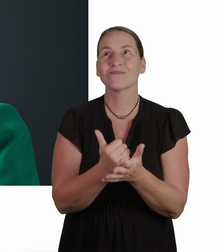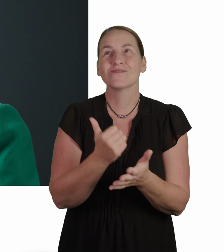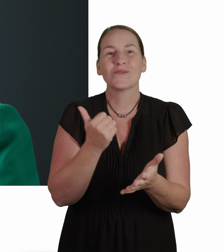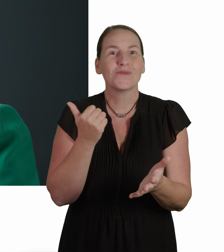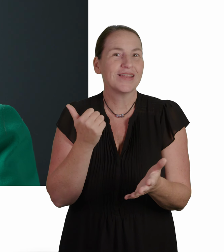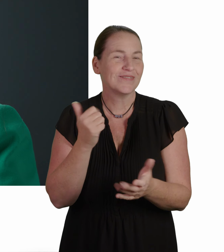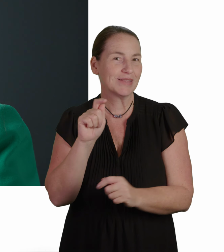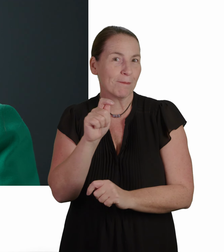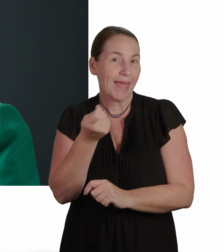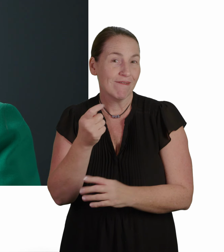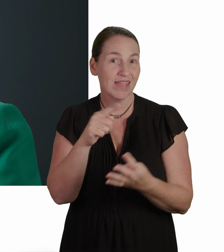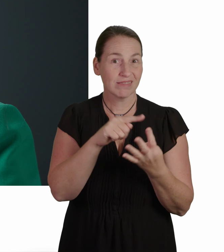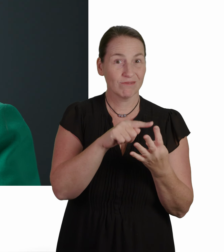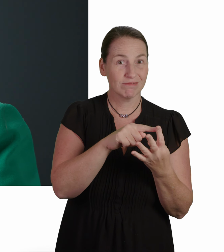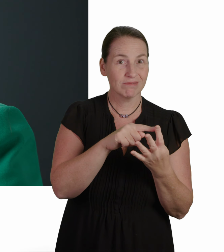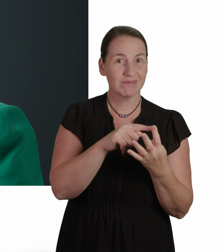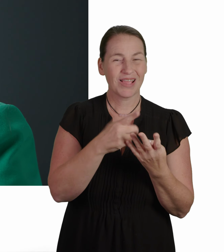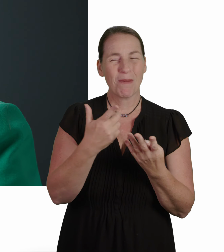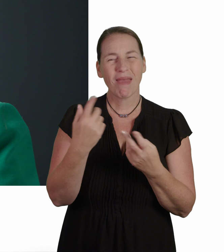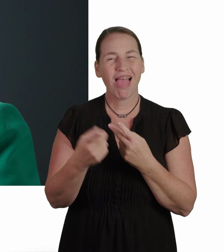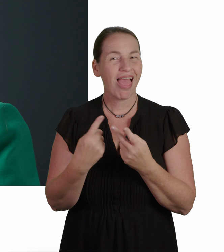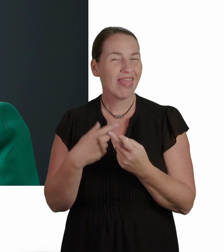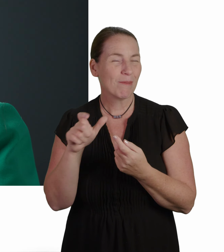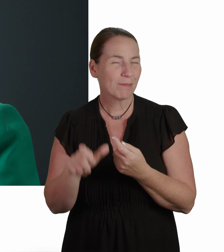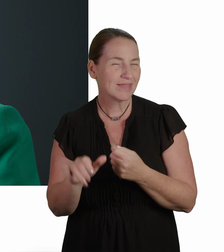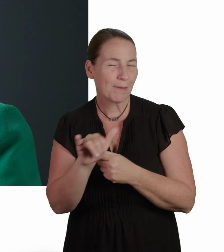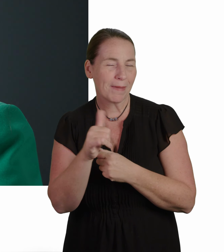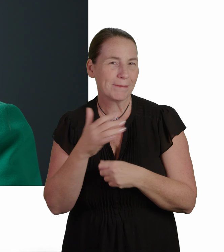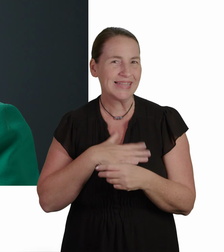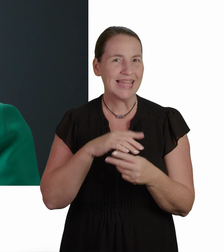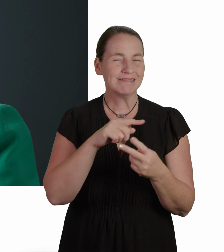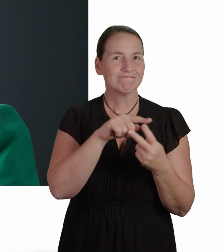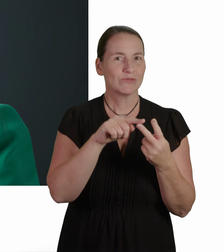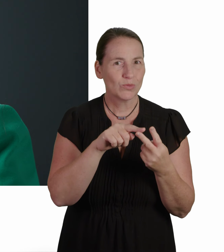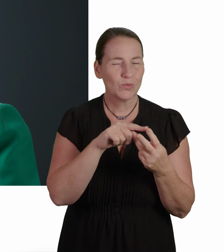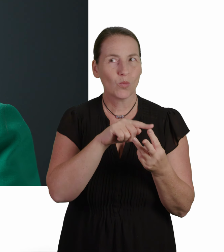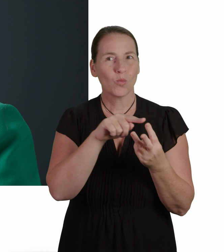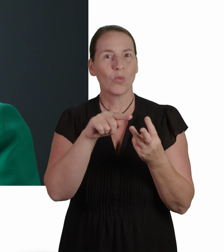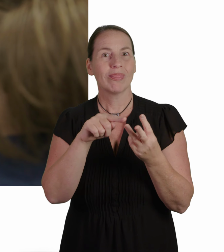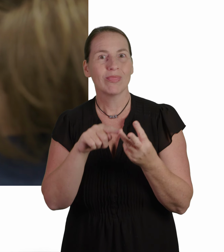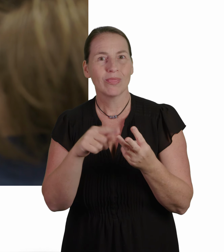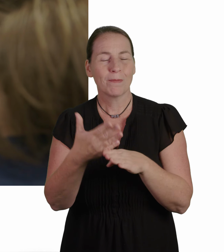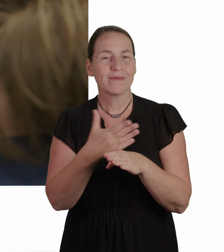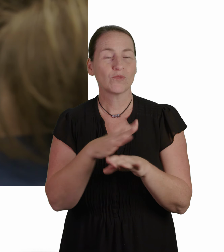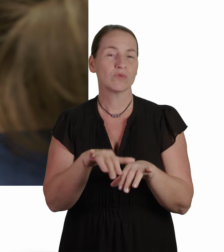on ‘switch on one’, but for another person it might take up to ‘switch on two’ or ‘switch on three’ before they start to feel really comfortable